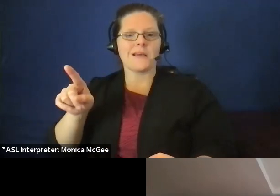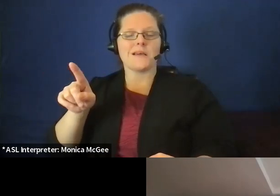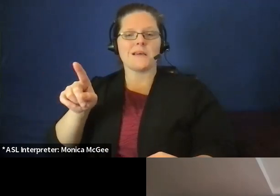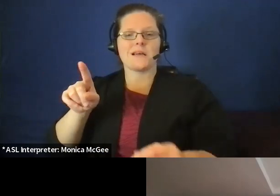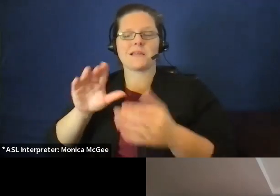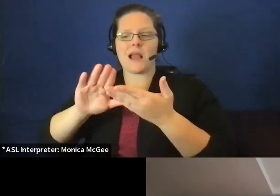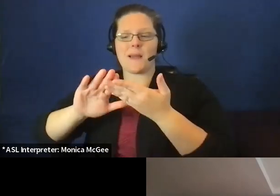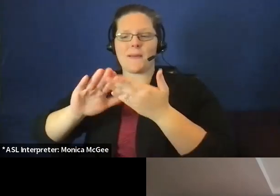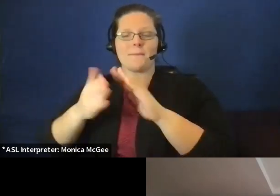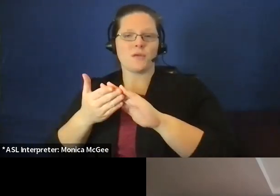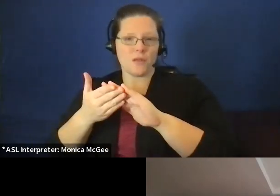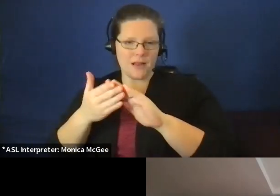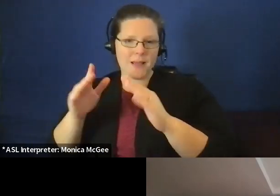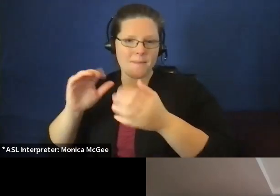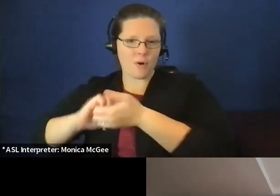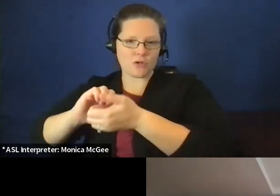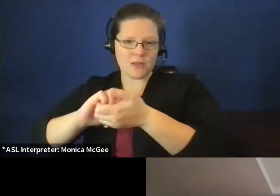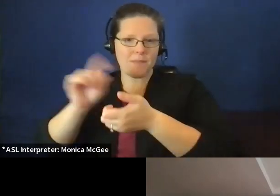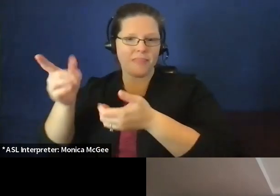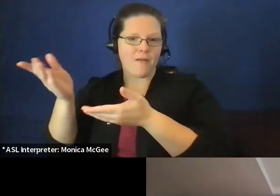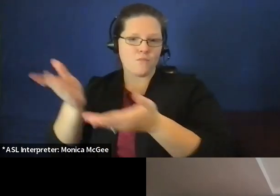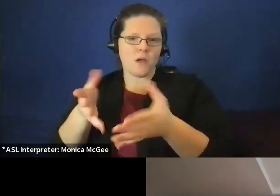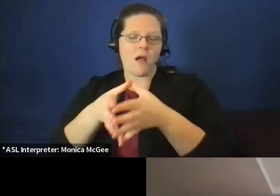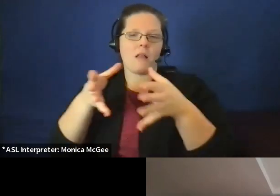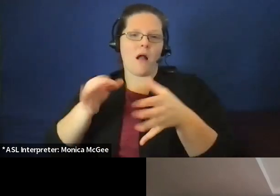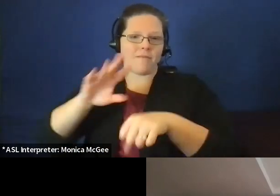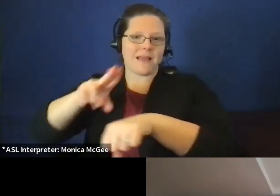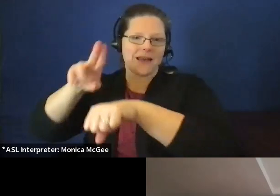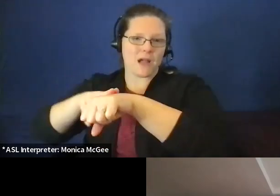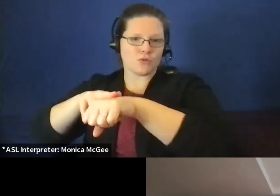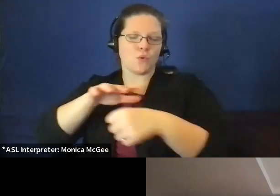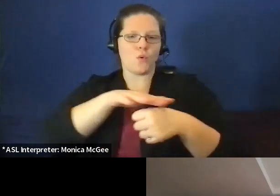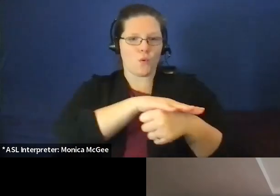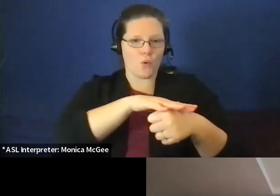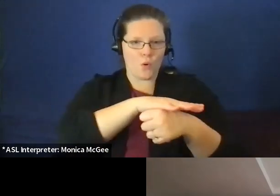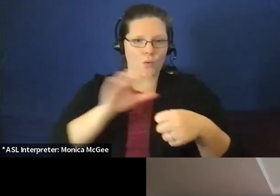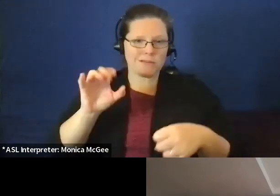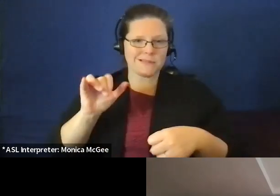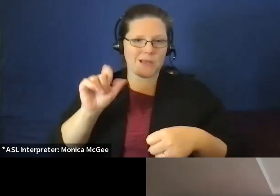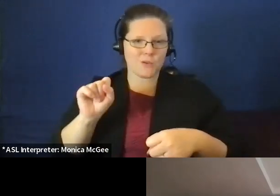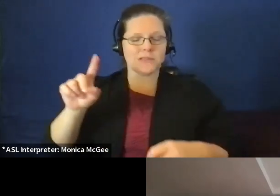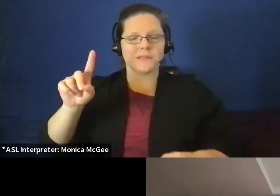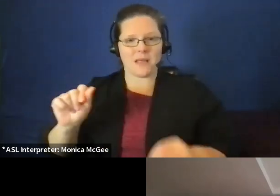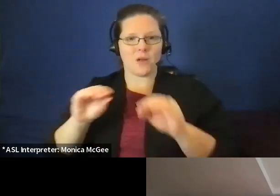put in the chat ail link titled